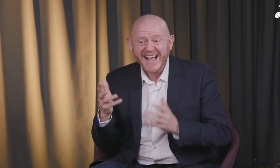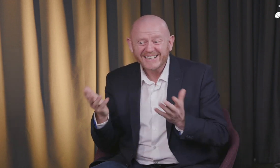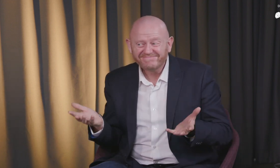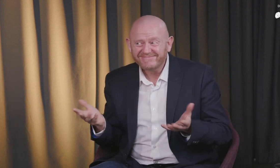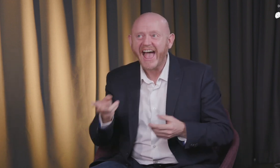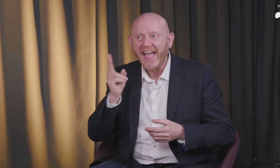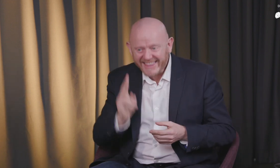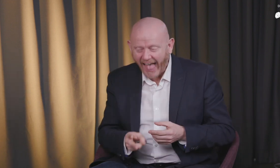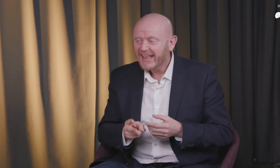Again,